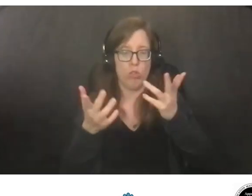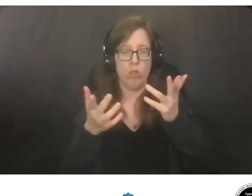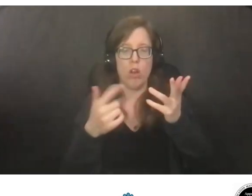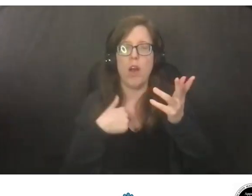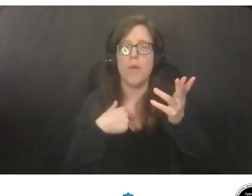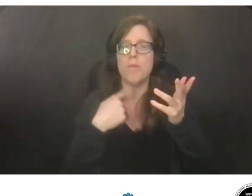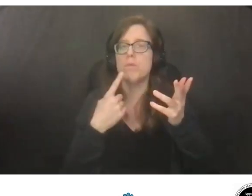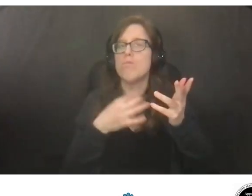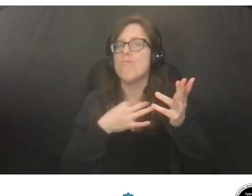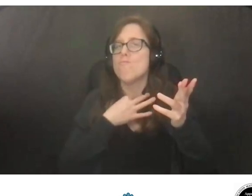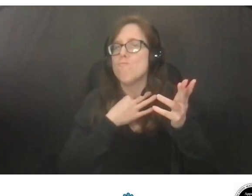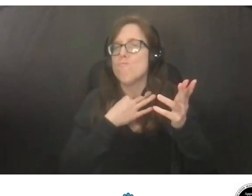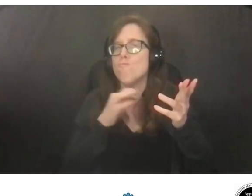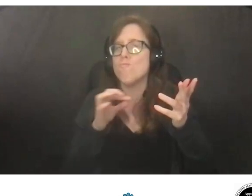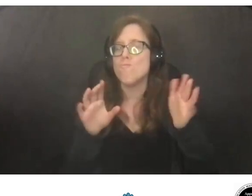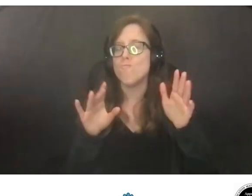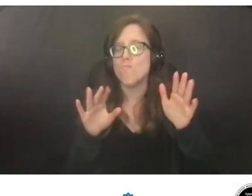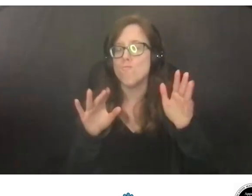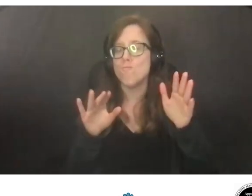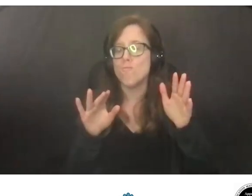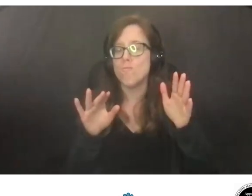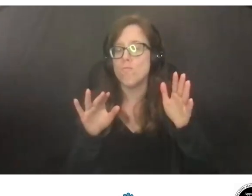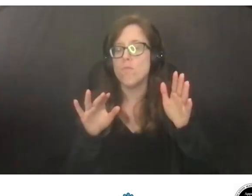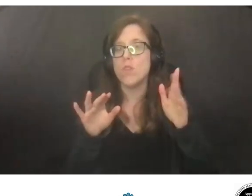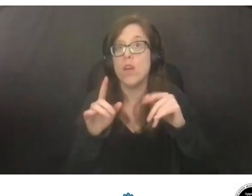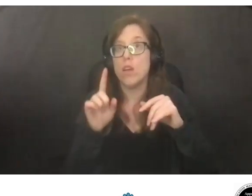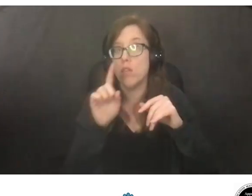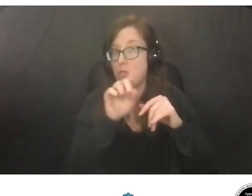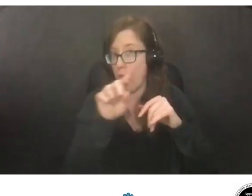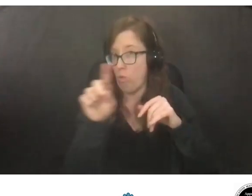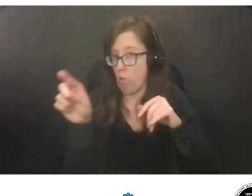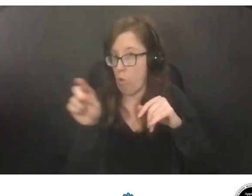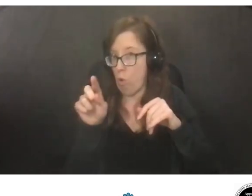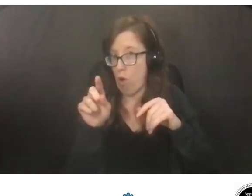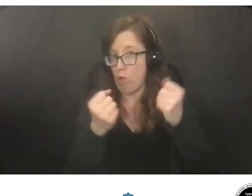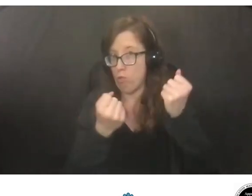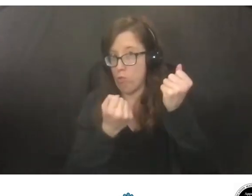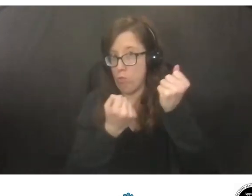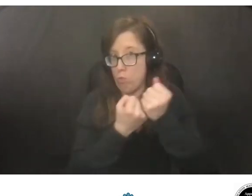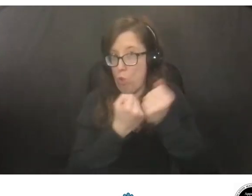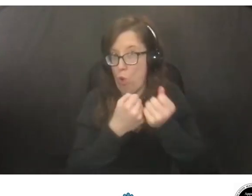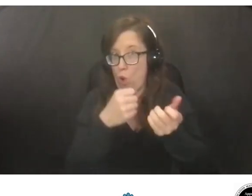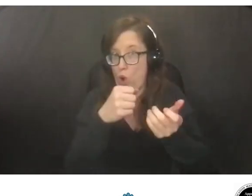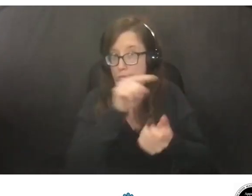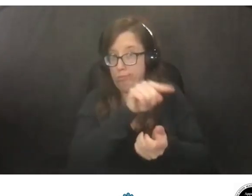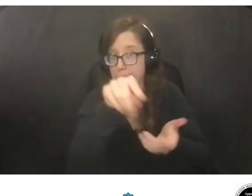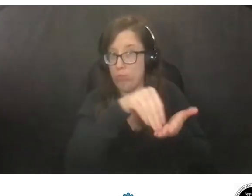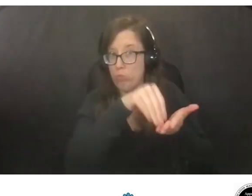But I'm curious, are...are most of you supporting students who you would